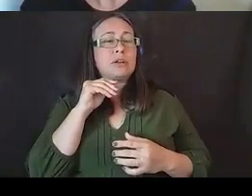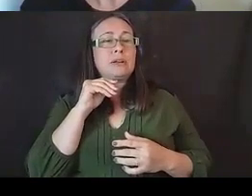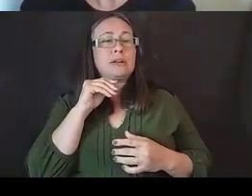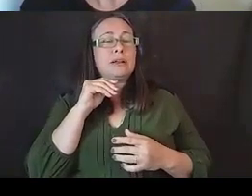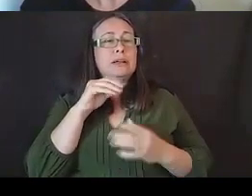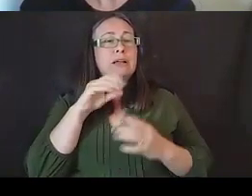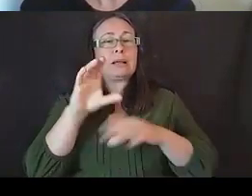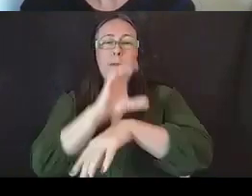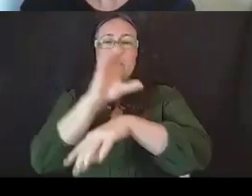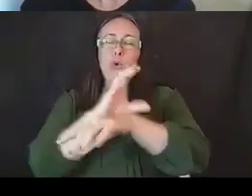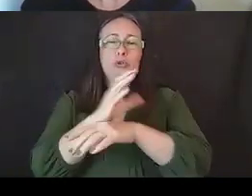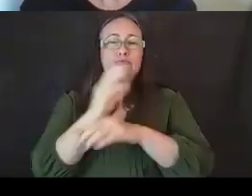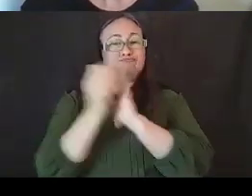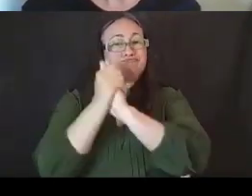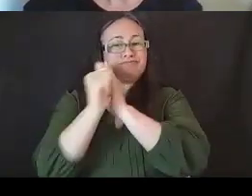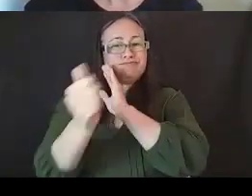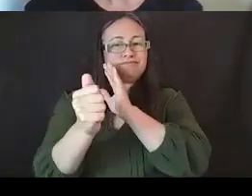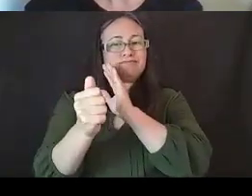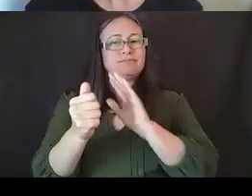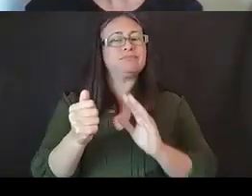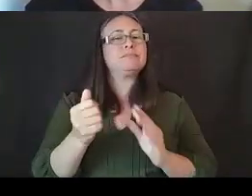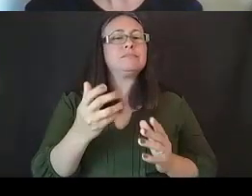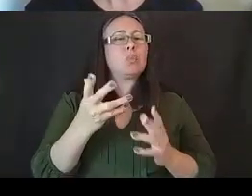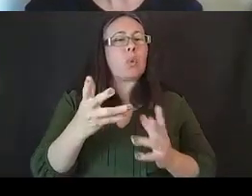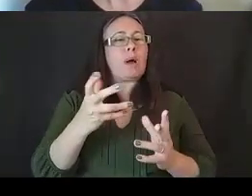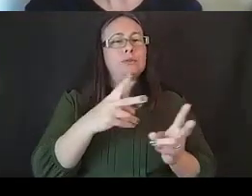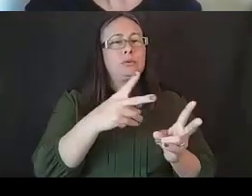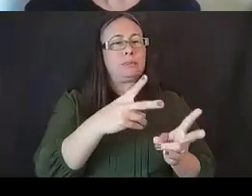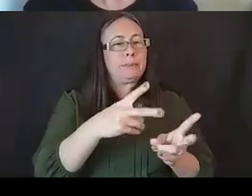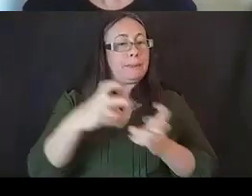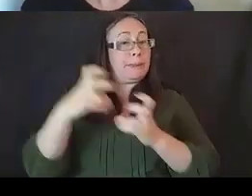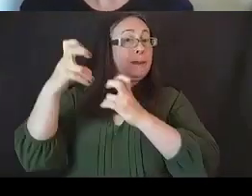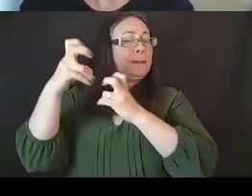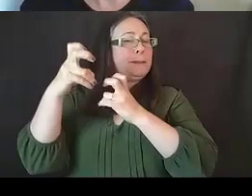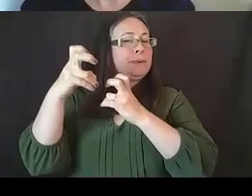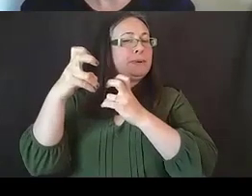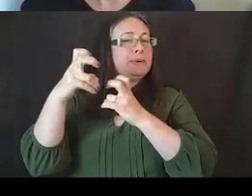and want to pull things in rather than downloading them,